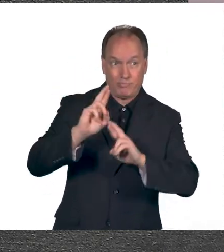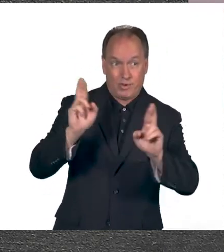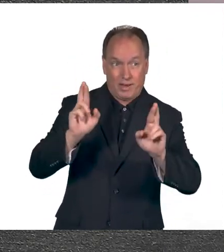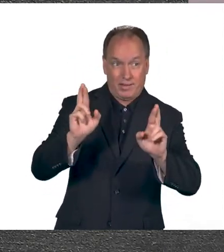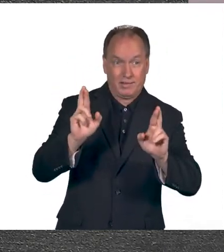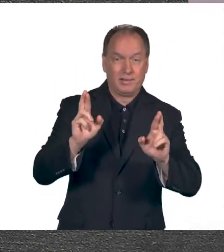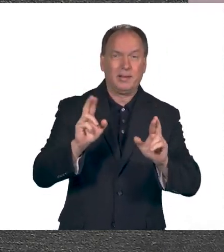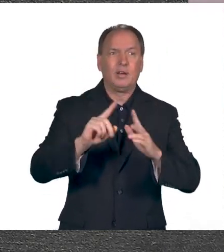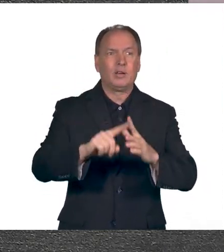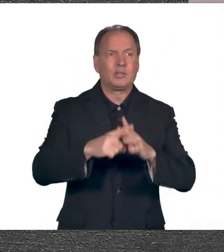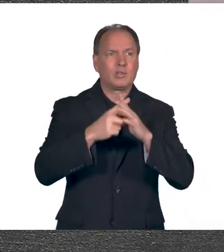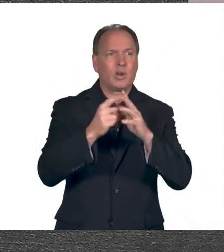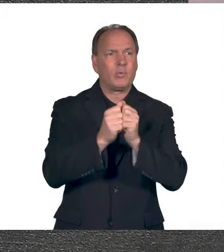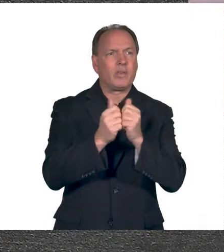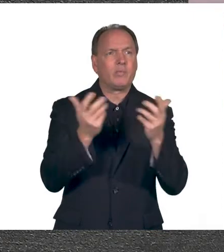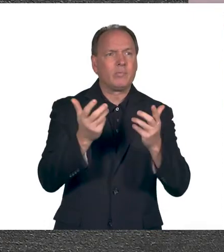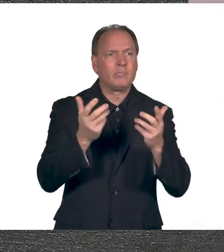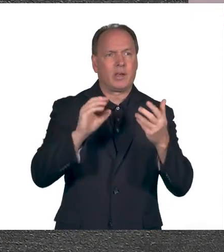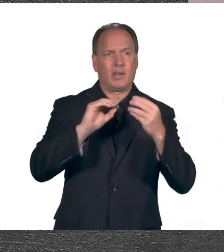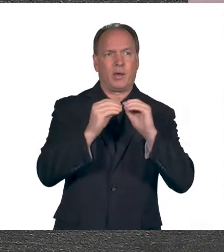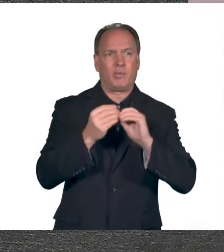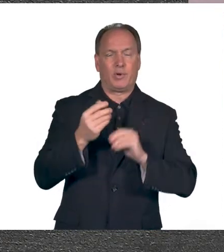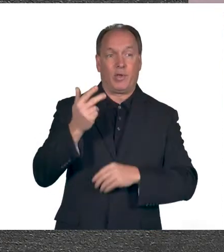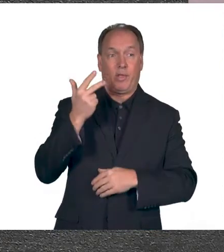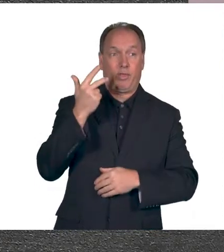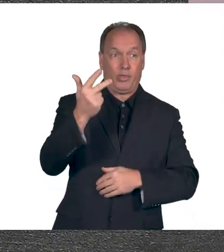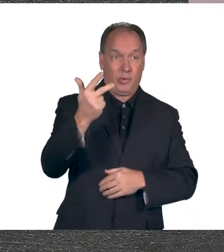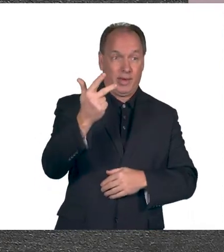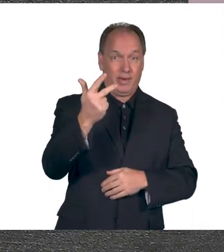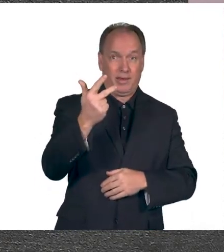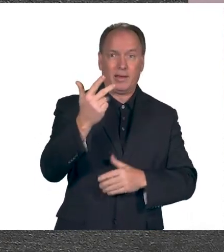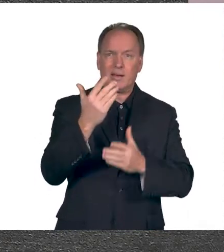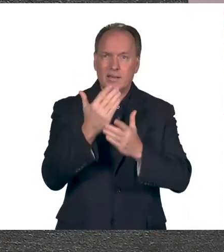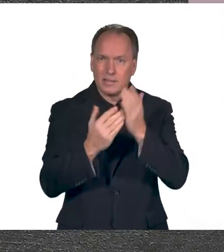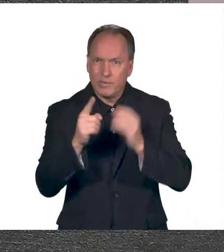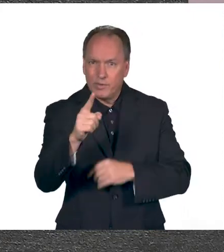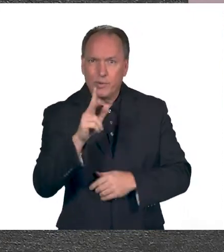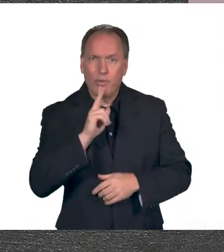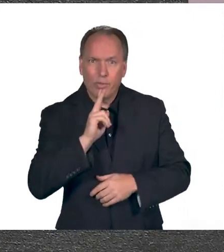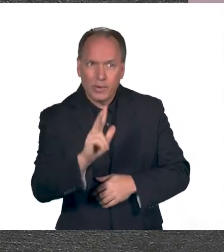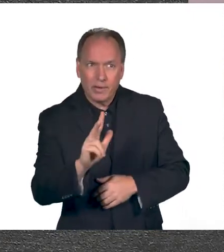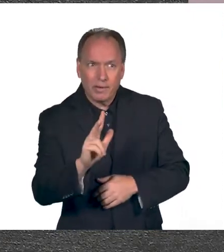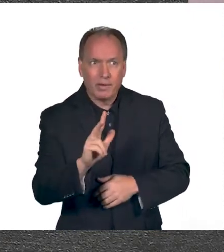Alright kiddos how about we start with a number three some of you were three years old,